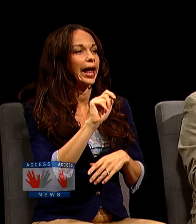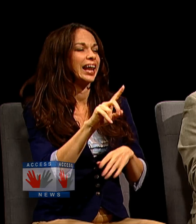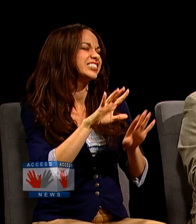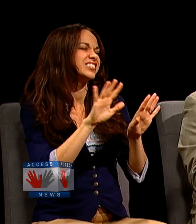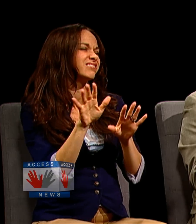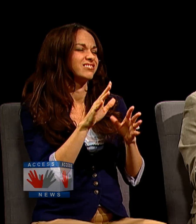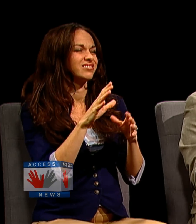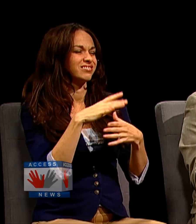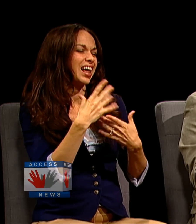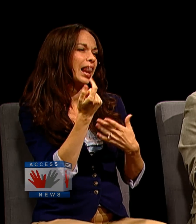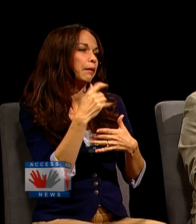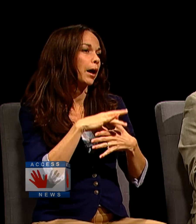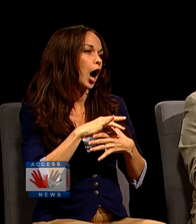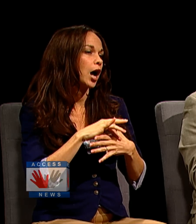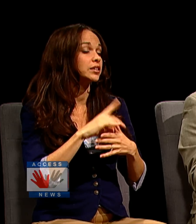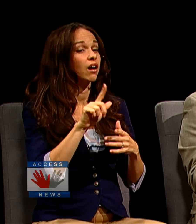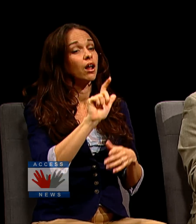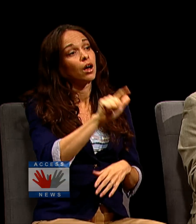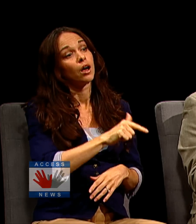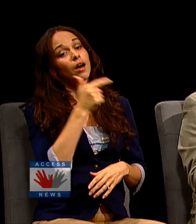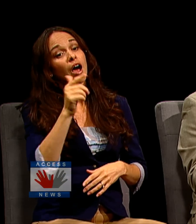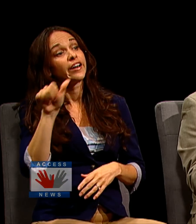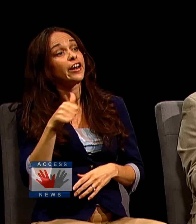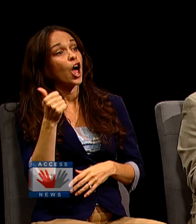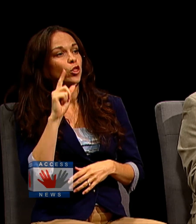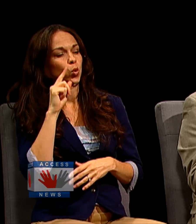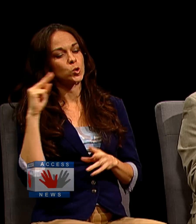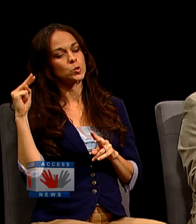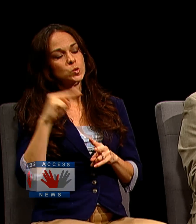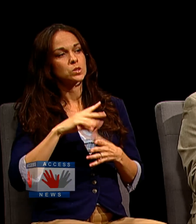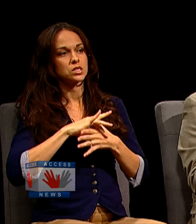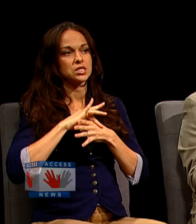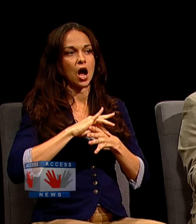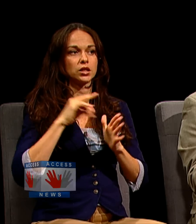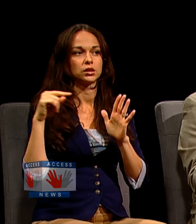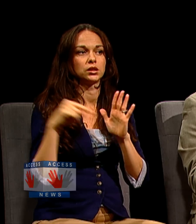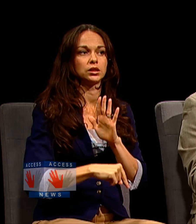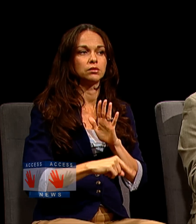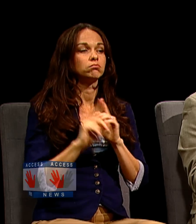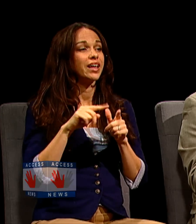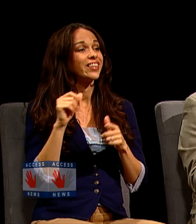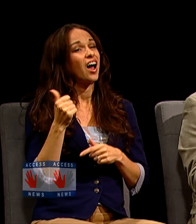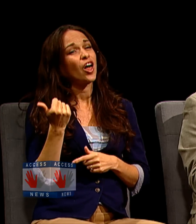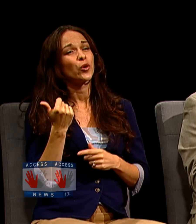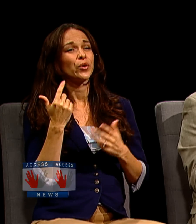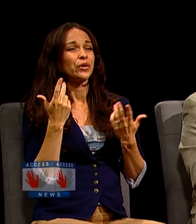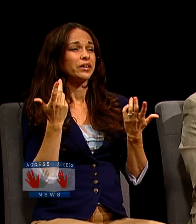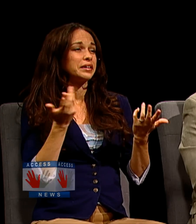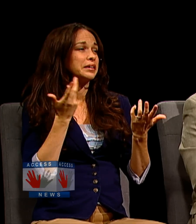Then there will be another editor who will edit for content. And there are things involving taste and what you